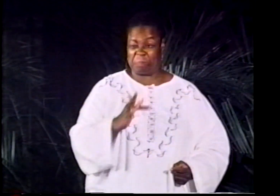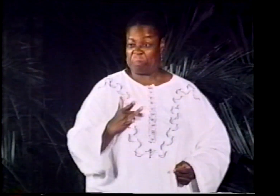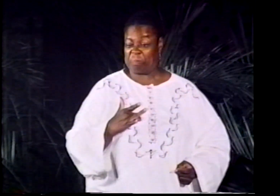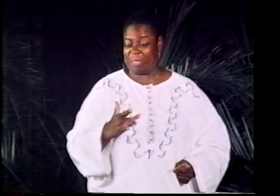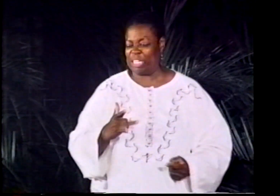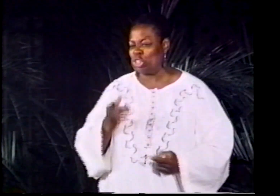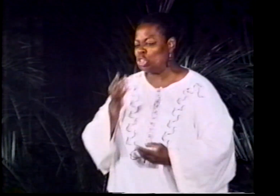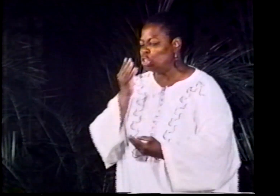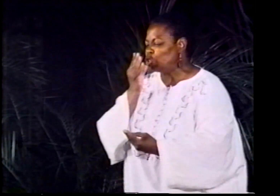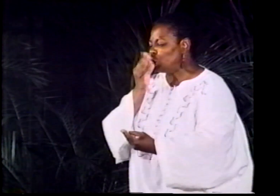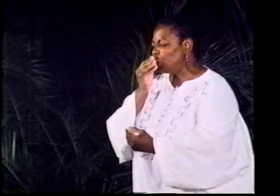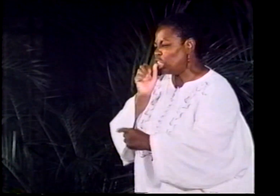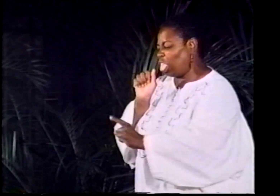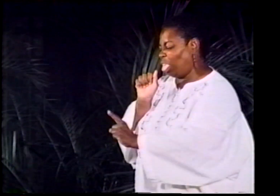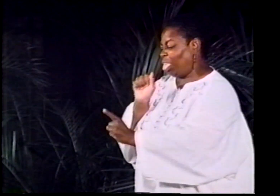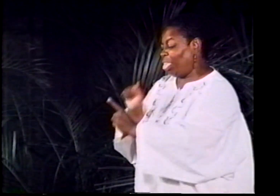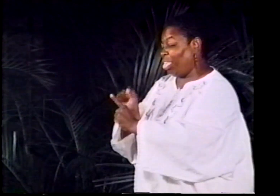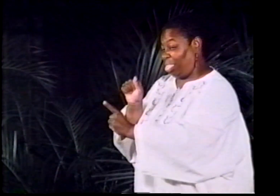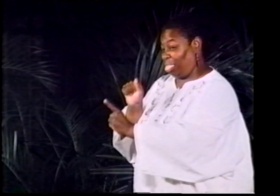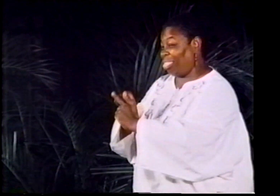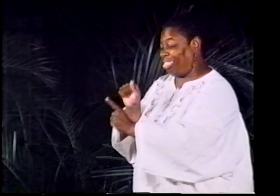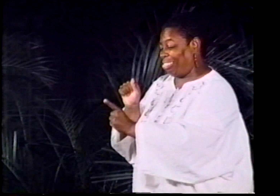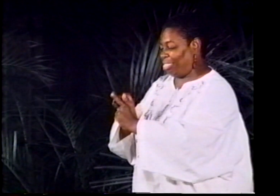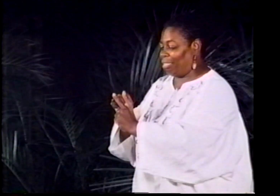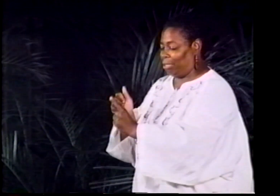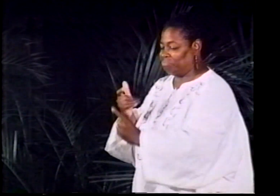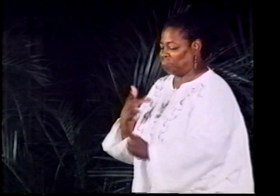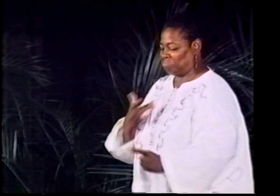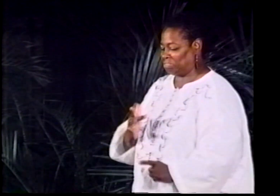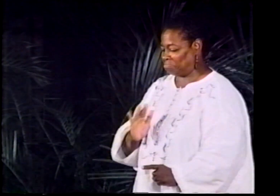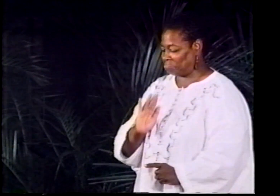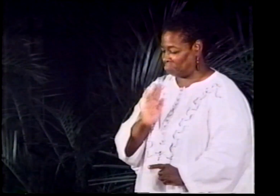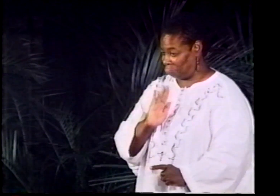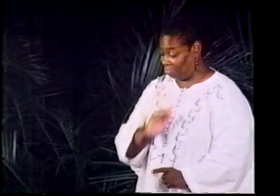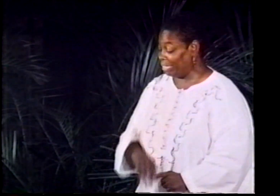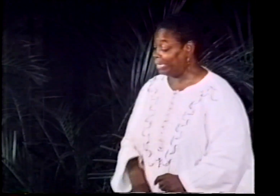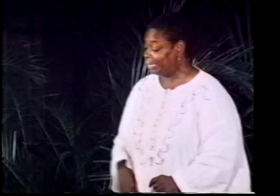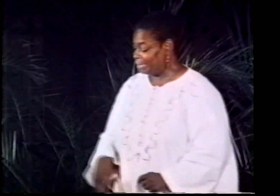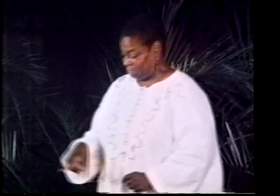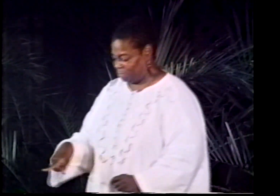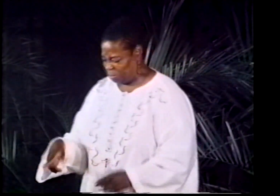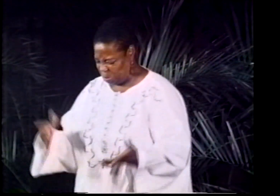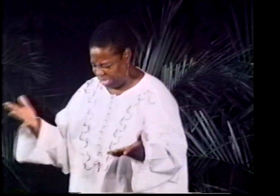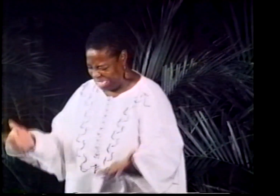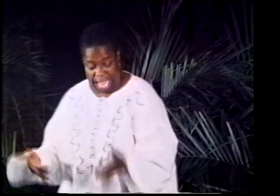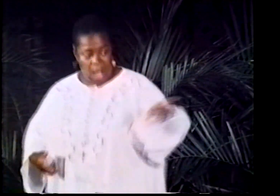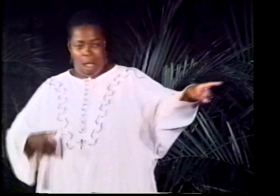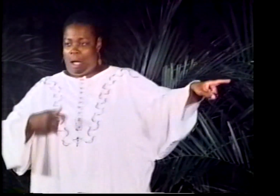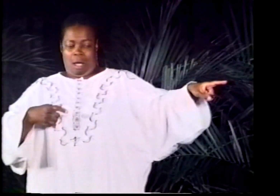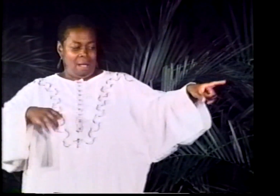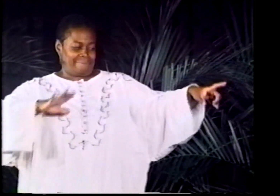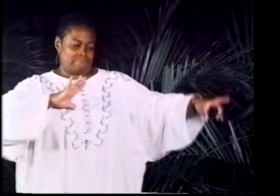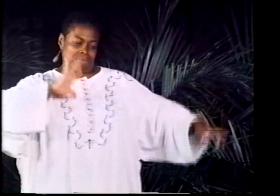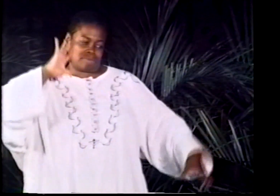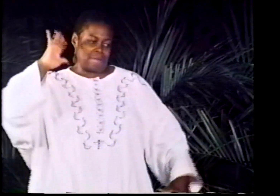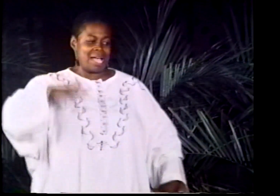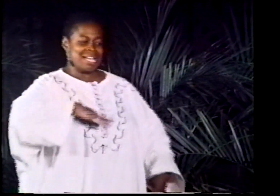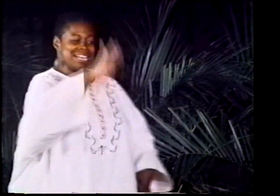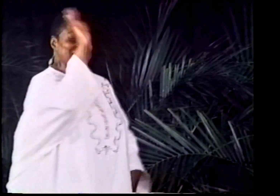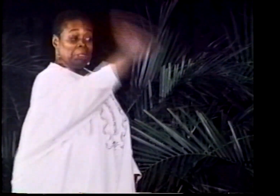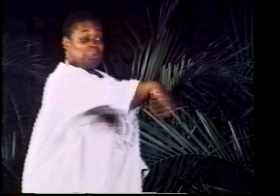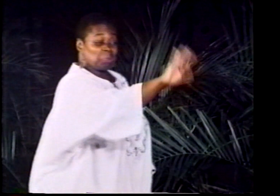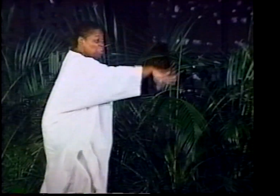of a sudden a beetle who was a prankster decided to pull one over on the ant.